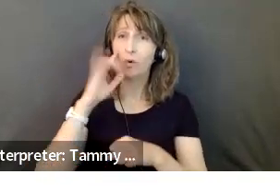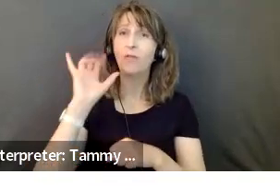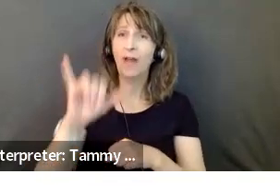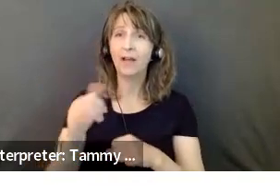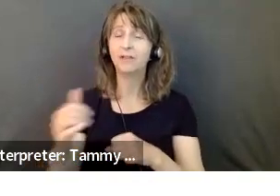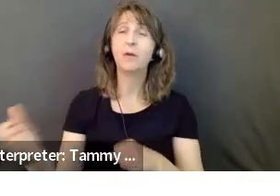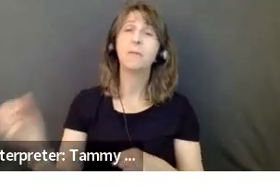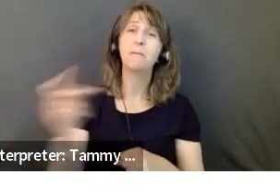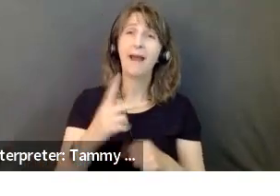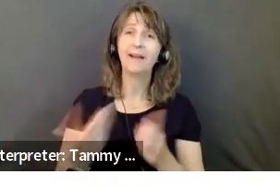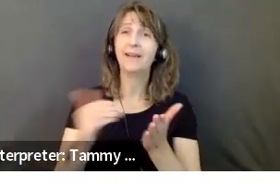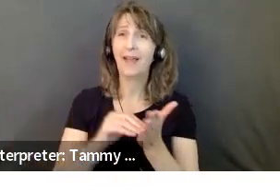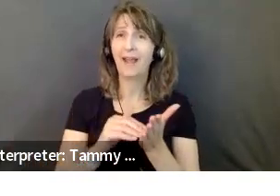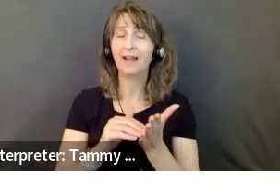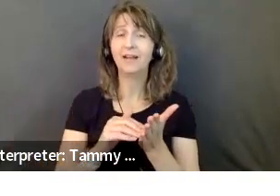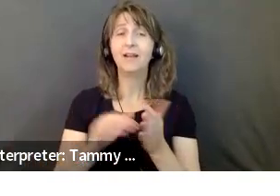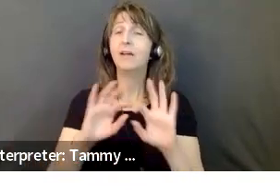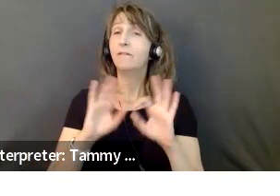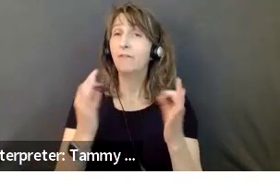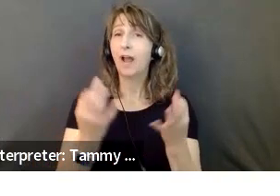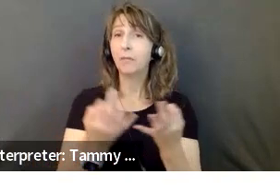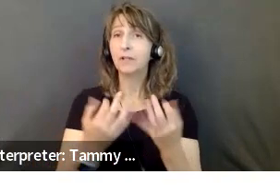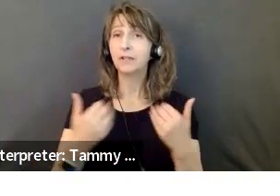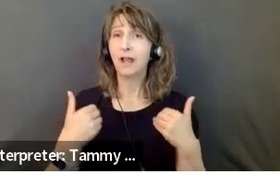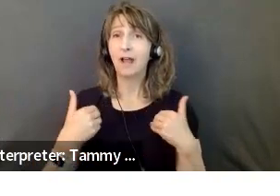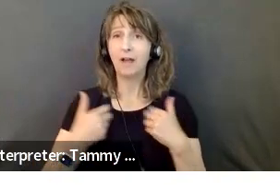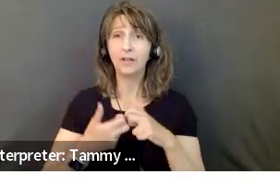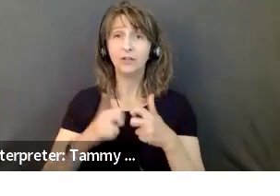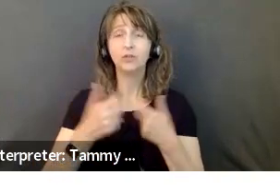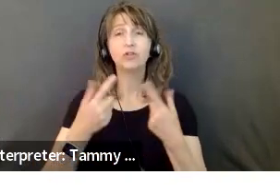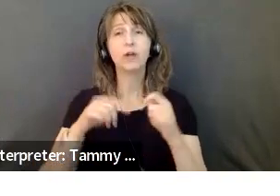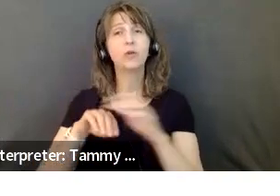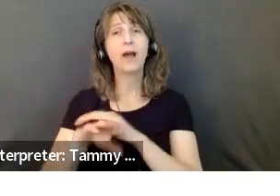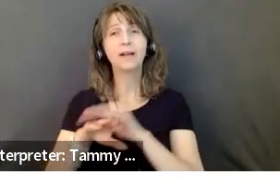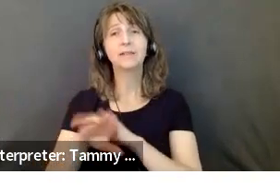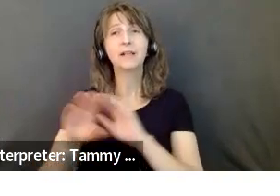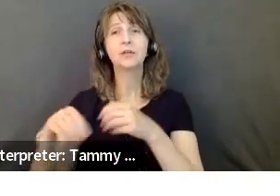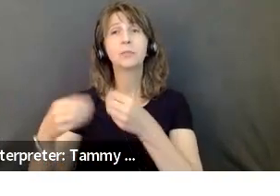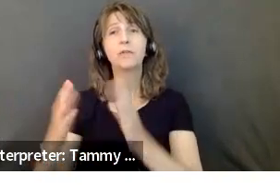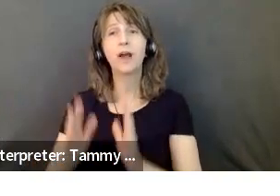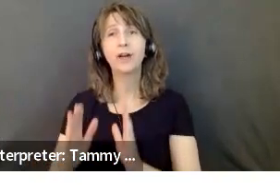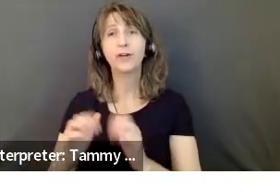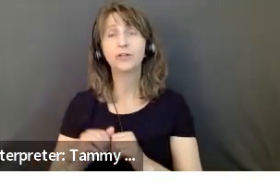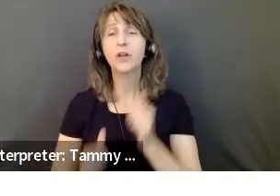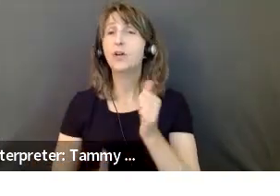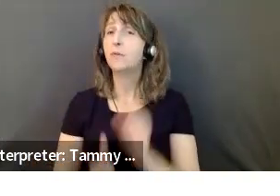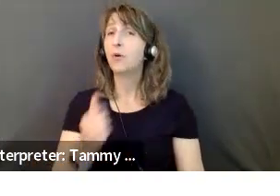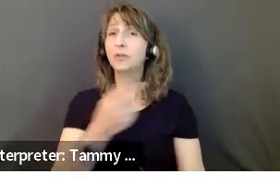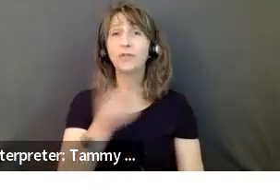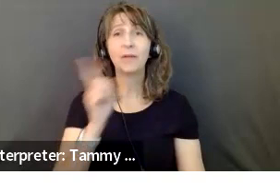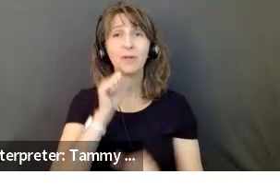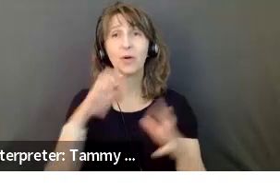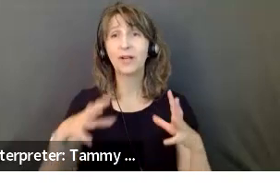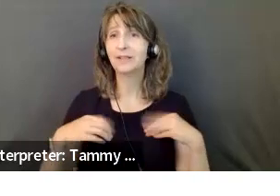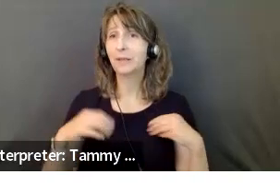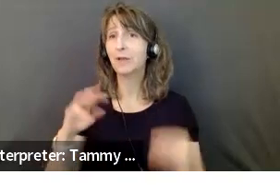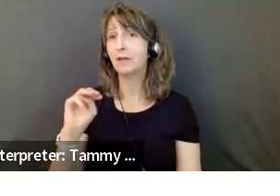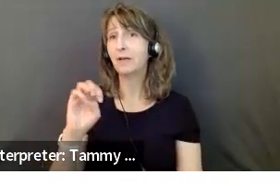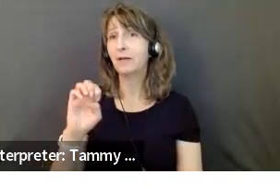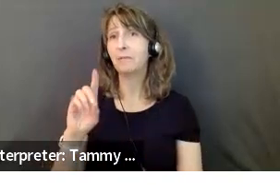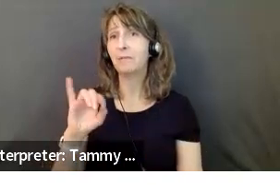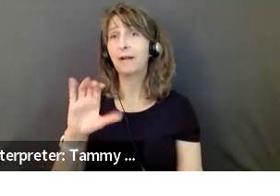Some most don't accept Medicaid if they do the wait lists are extremely long. Access to applied behavioral analysis or ABA is very difficult.